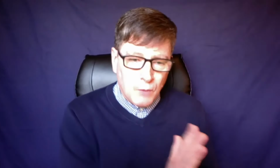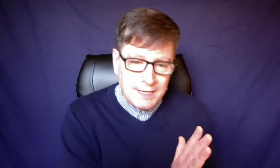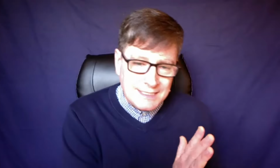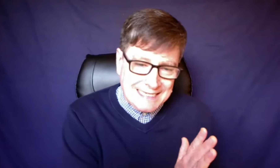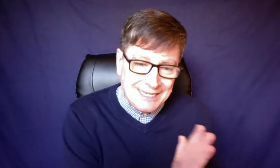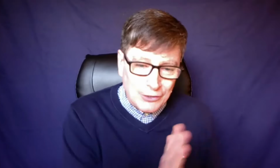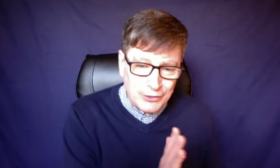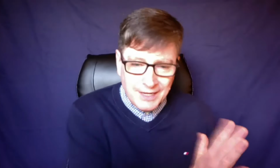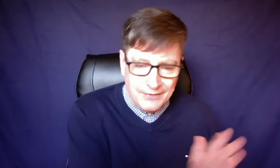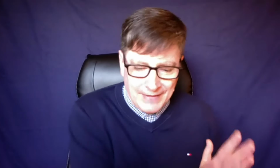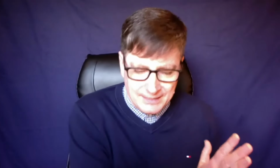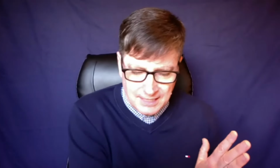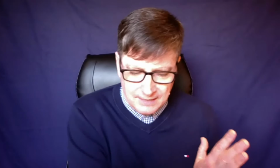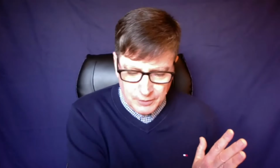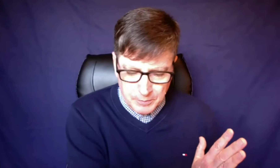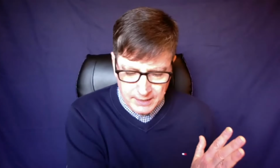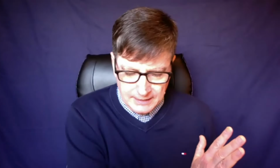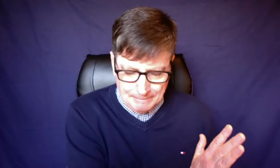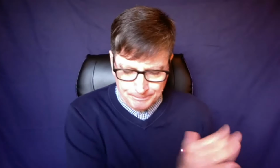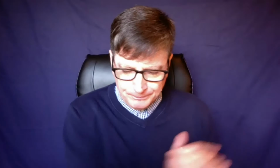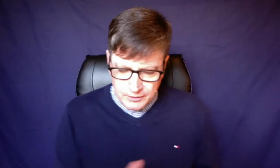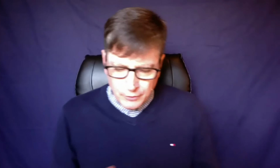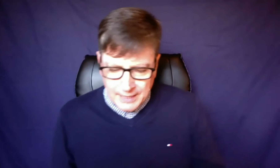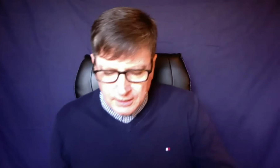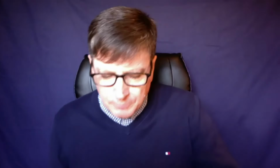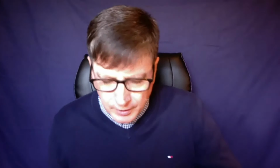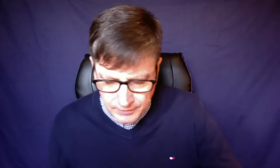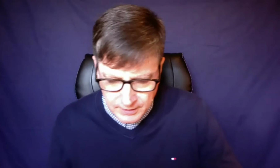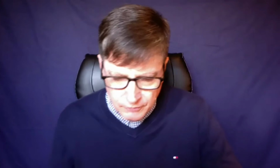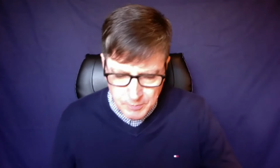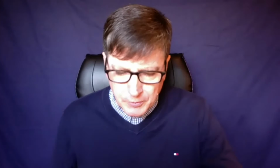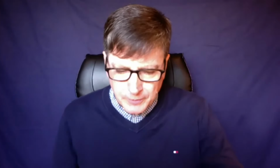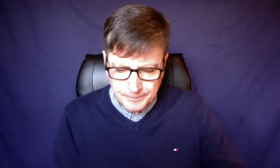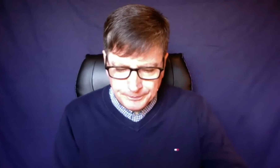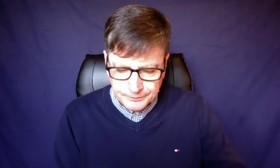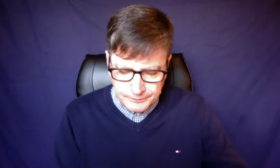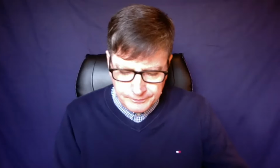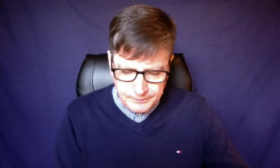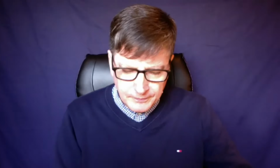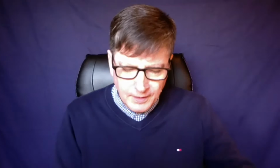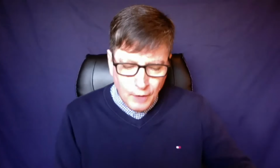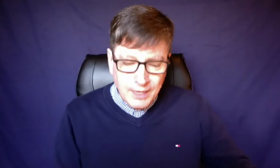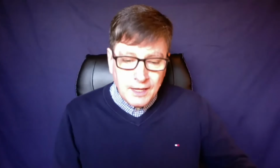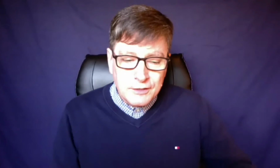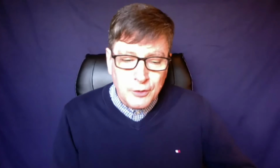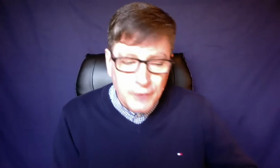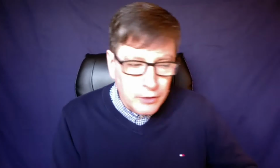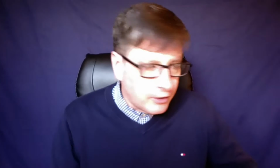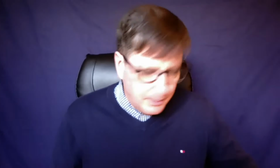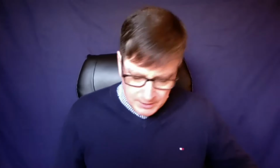sudden the while child hits a brick wall and can't move their hand. It's more like all of a sudden they're not